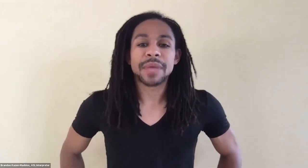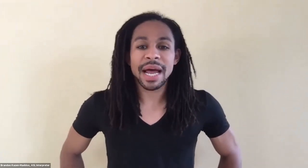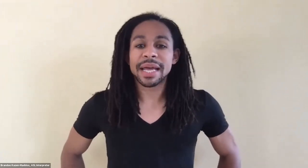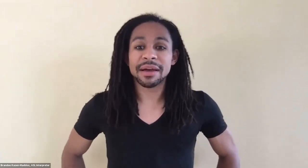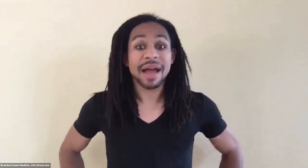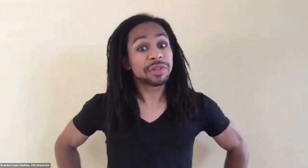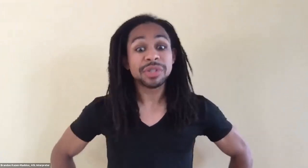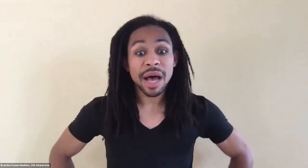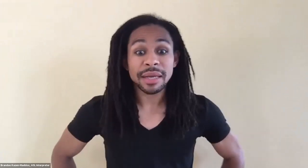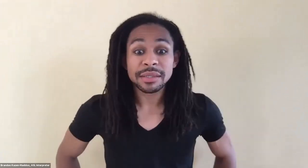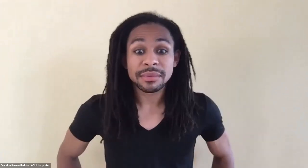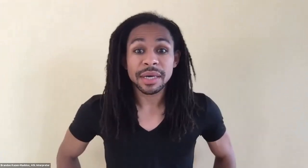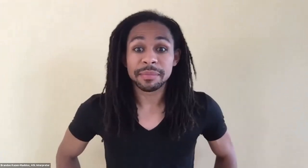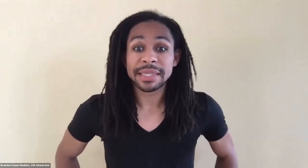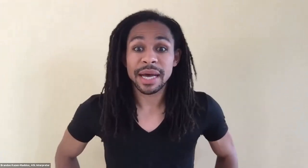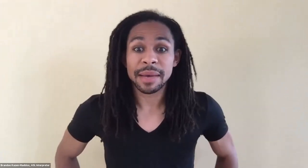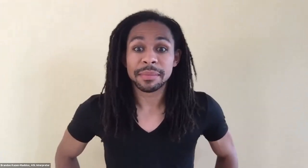and I have learned a lot in my time.